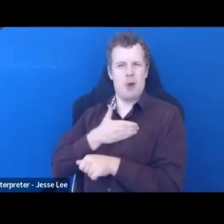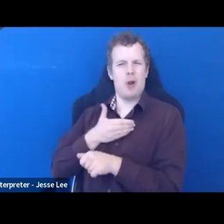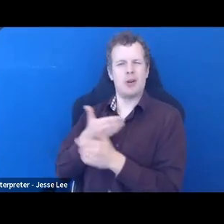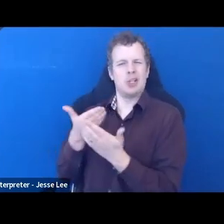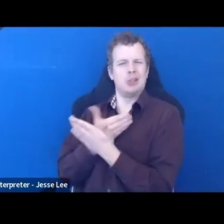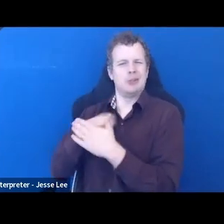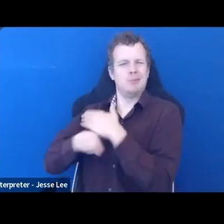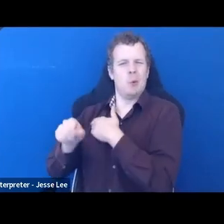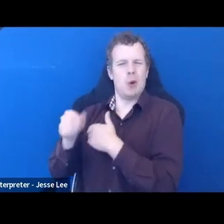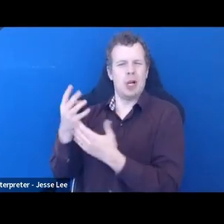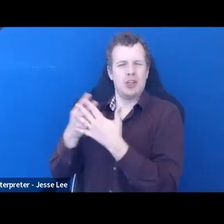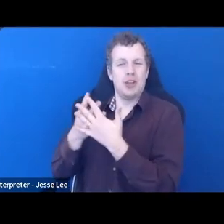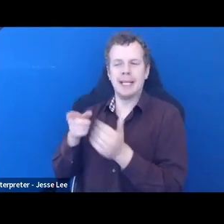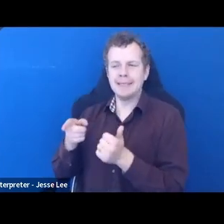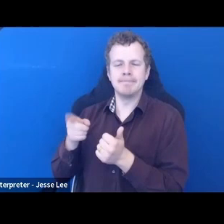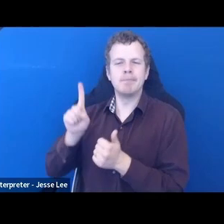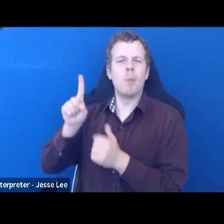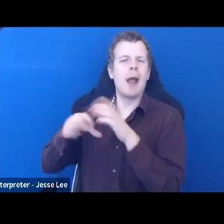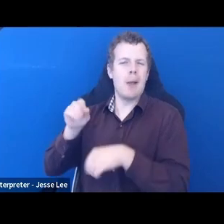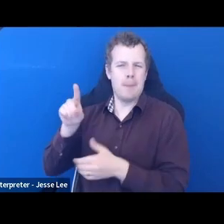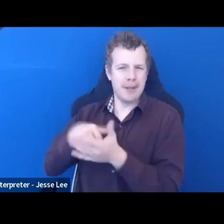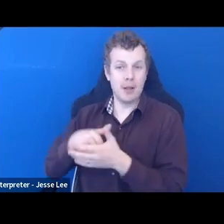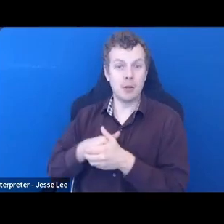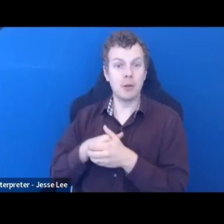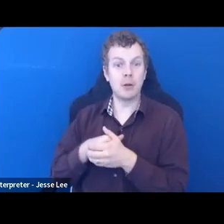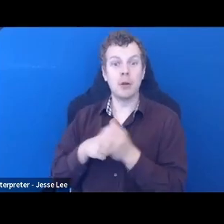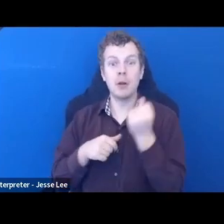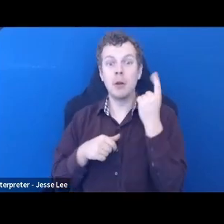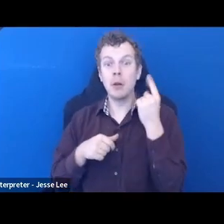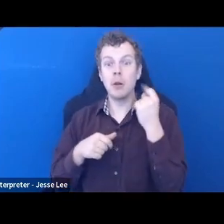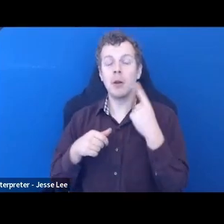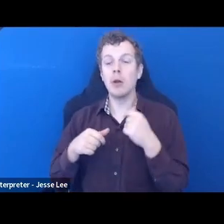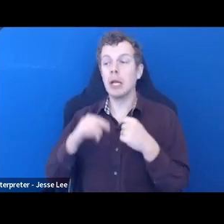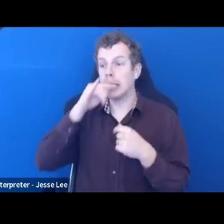We see that number jump up by the time children get to school age.